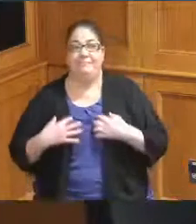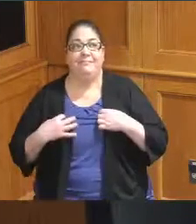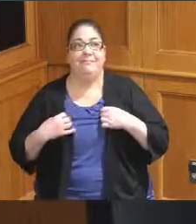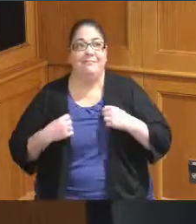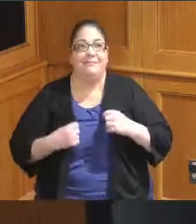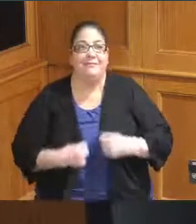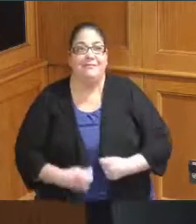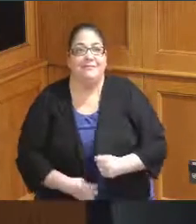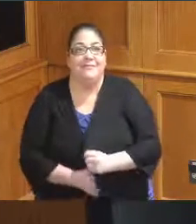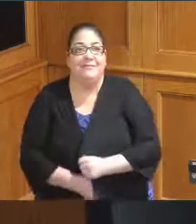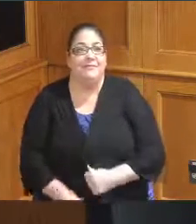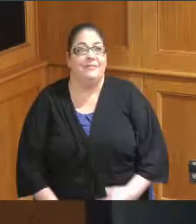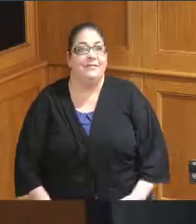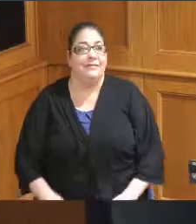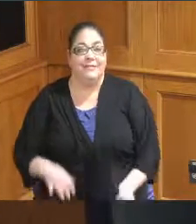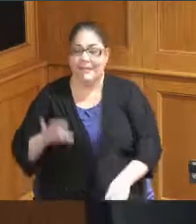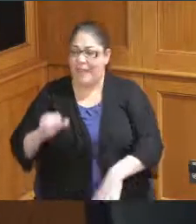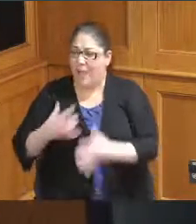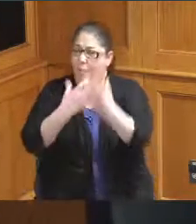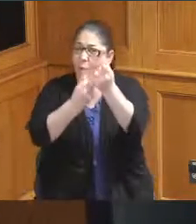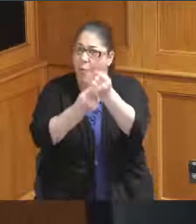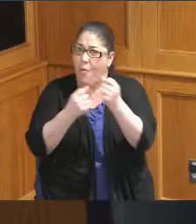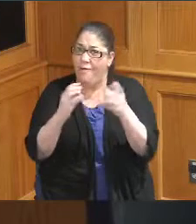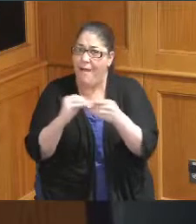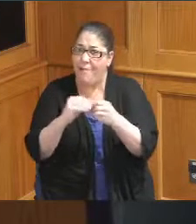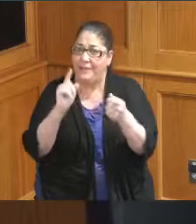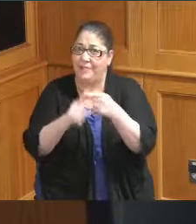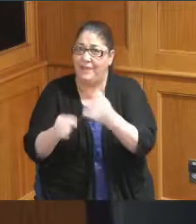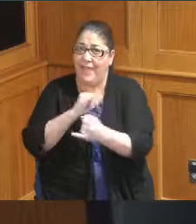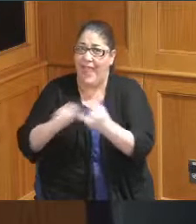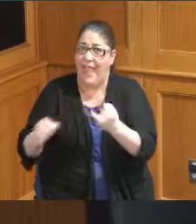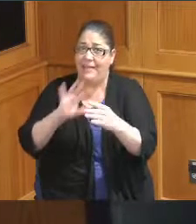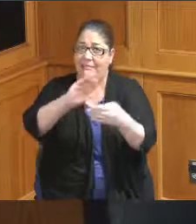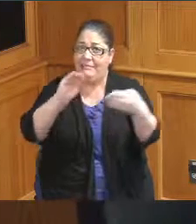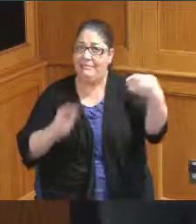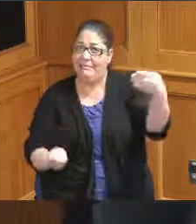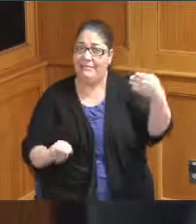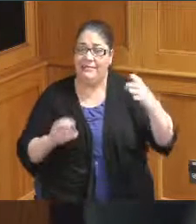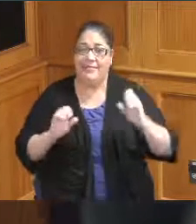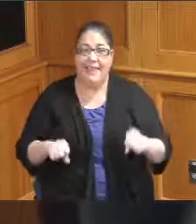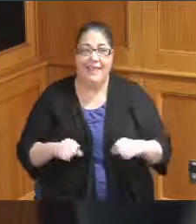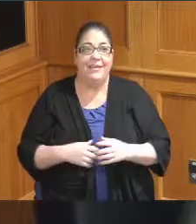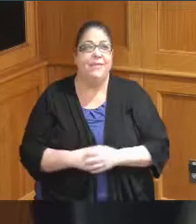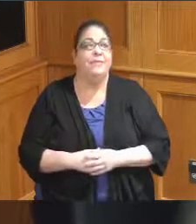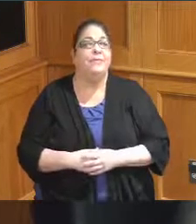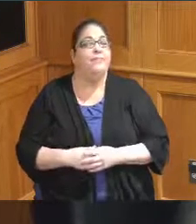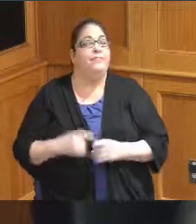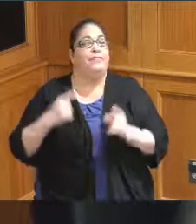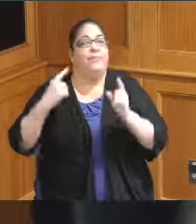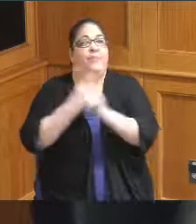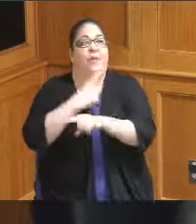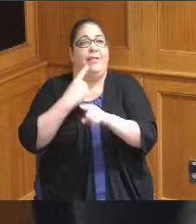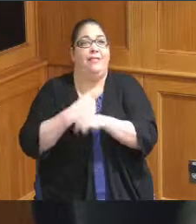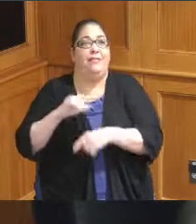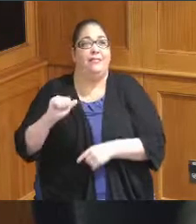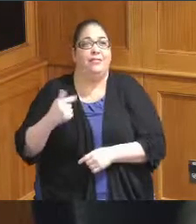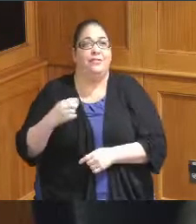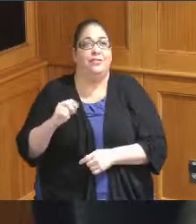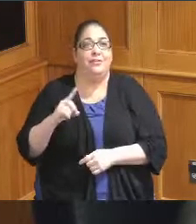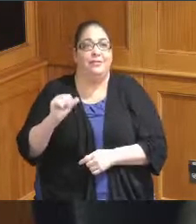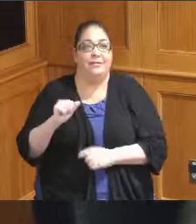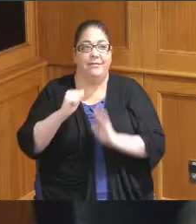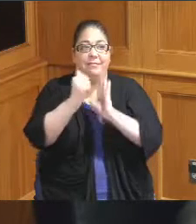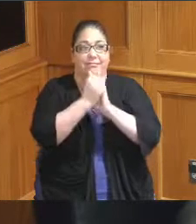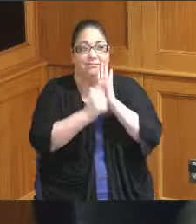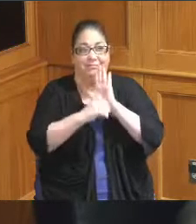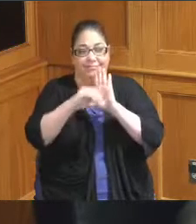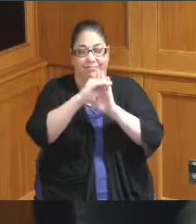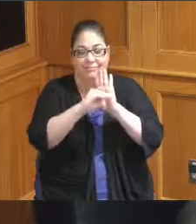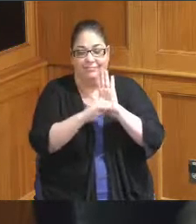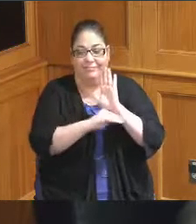do our comments at the end I'm sorry uh regular agenda Mr Aluotto items two and